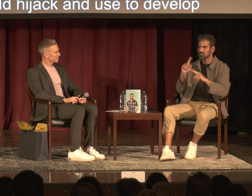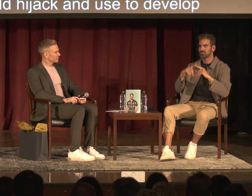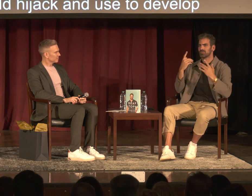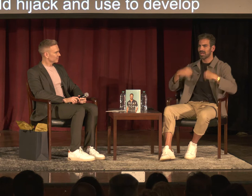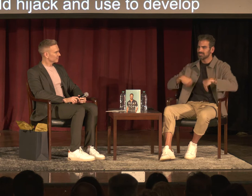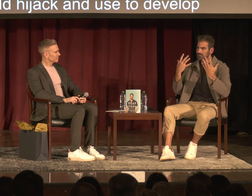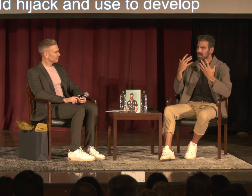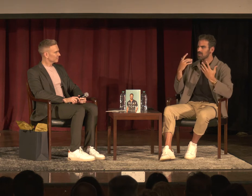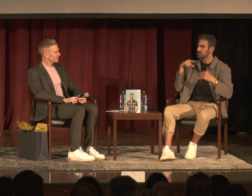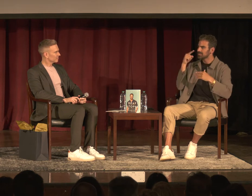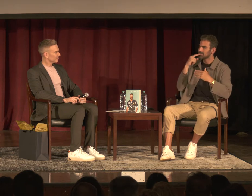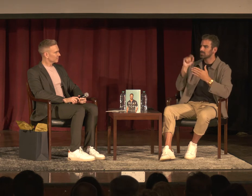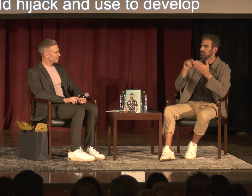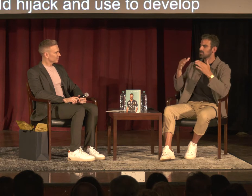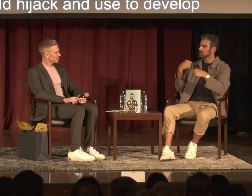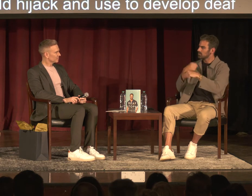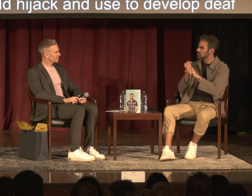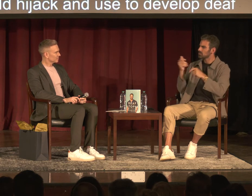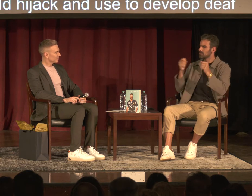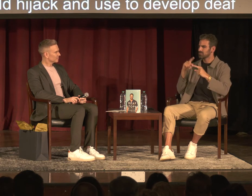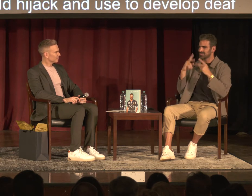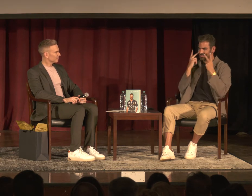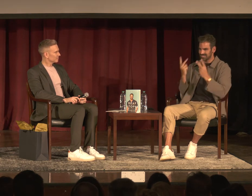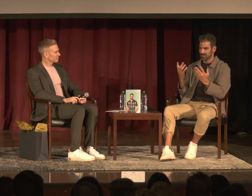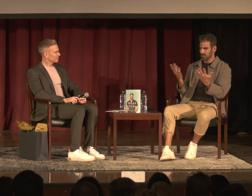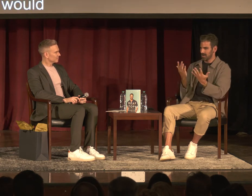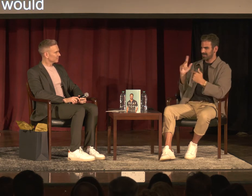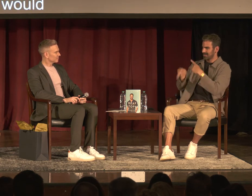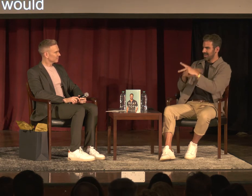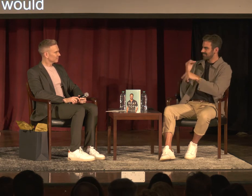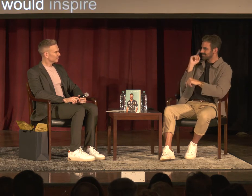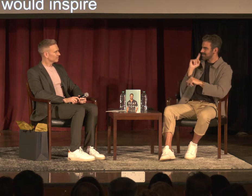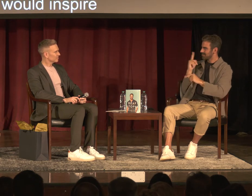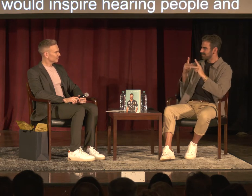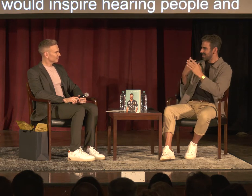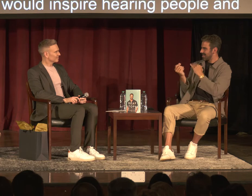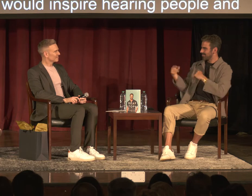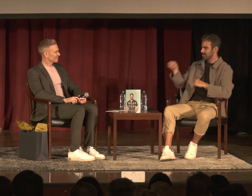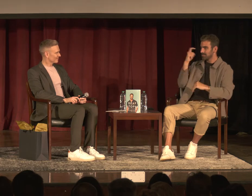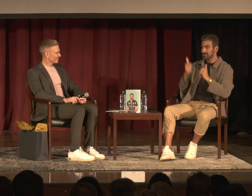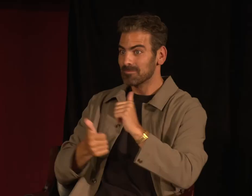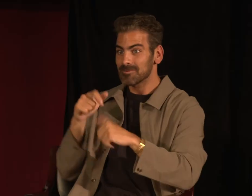Deaf shows that would make an impact, that would inspire hearing people and create a structure by which they could emulate in their own content, right?